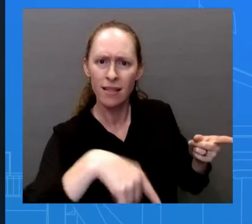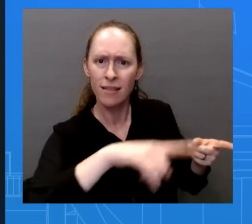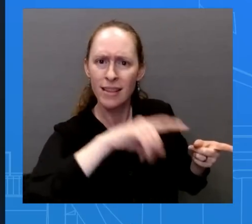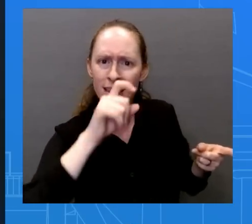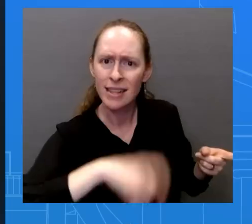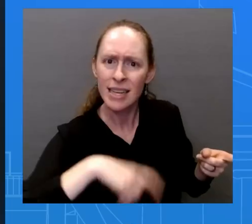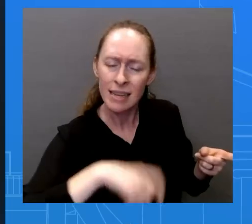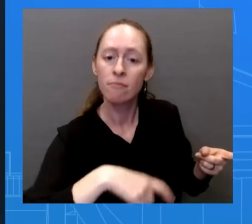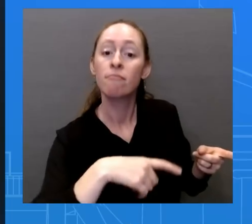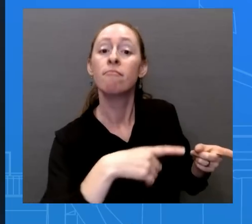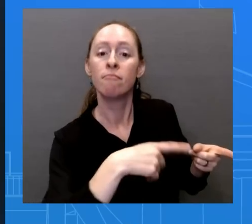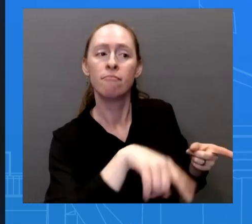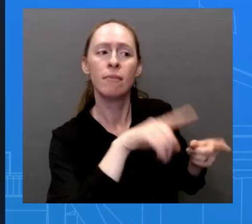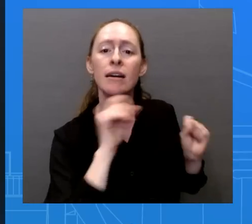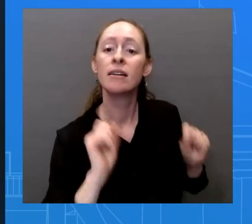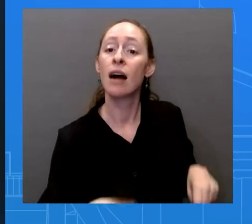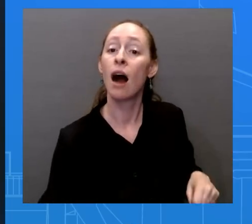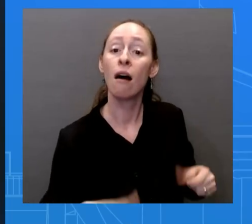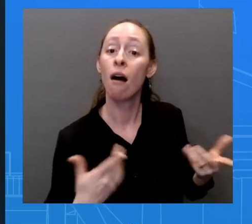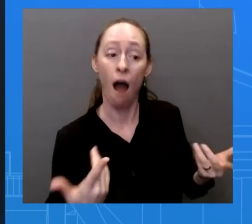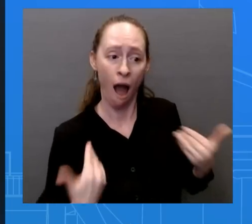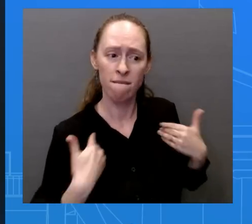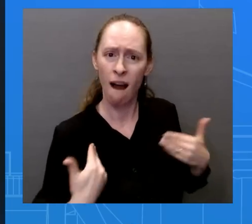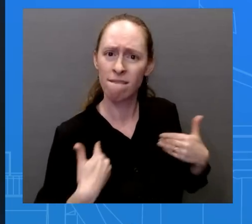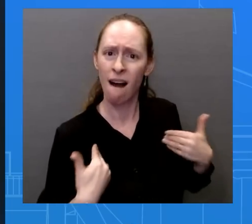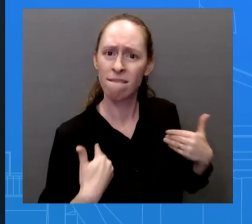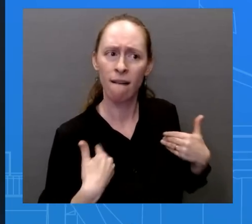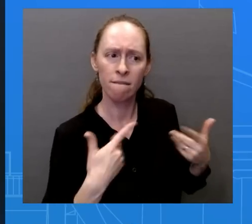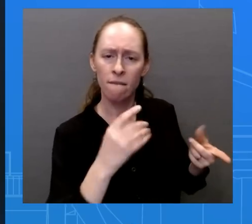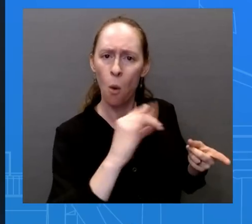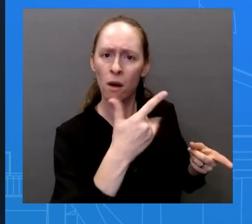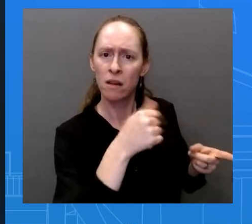and marks a new chapter of hope following years of crisis.